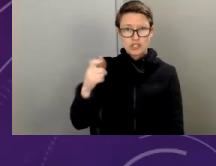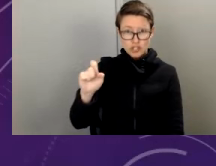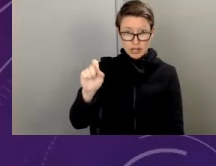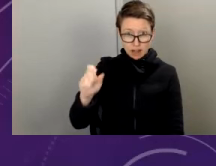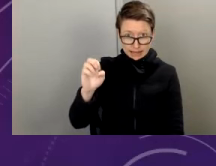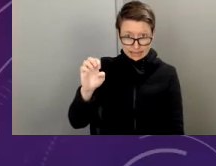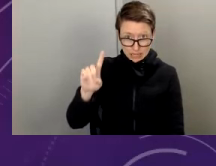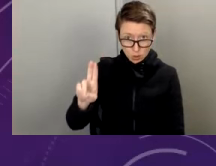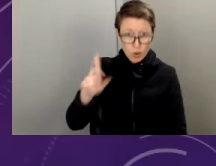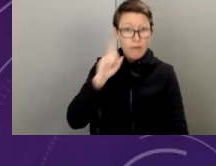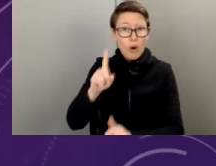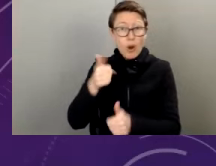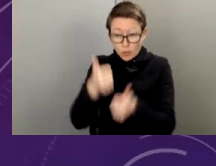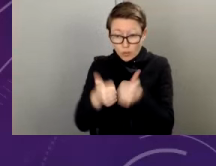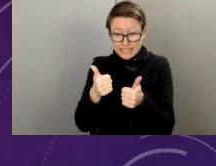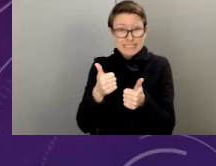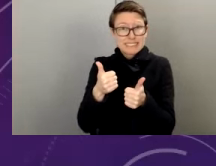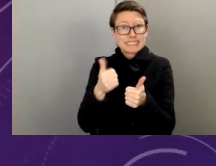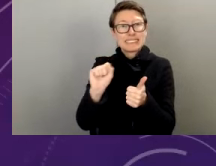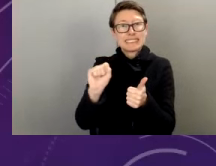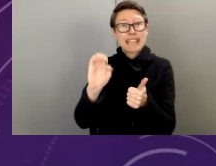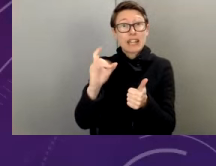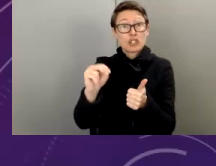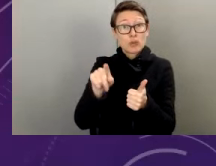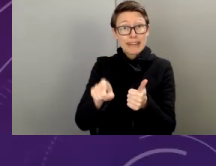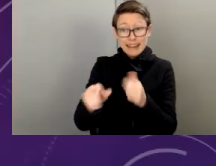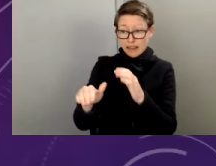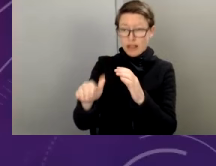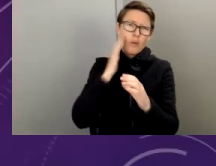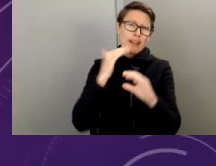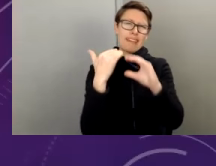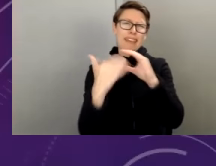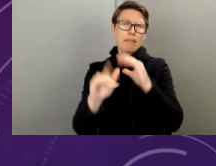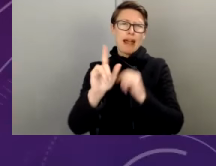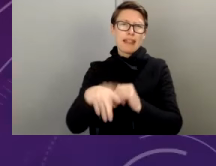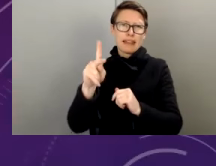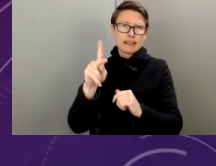send you the link for the form to request those next. Thank you.